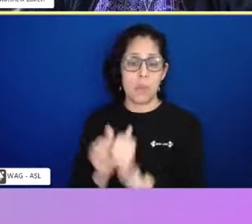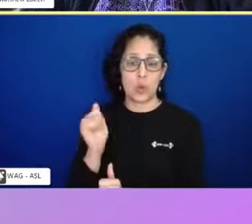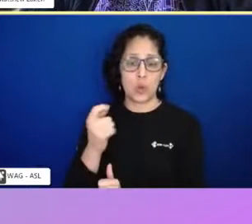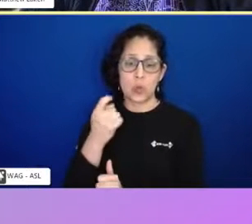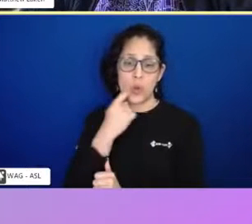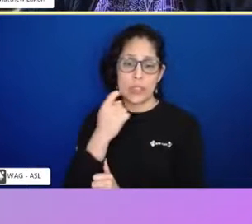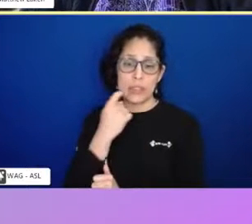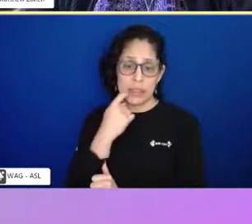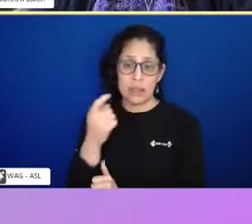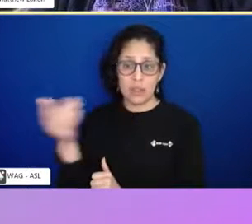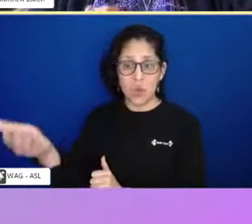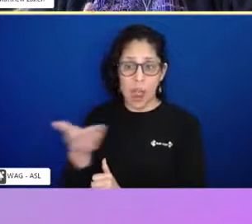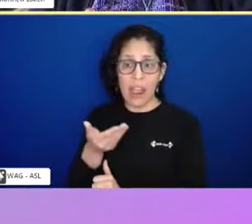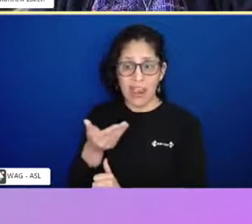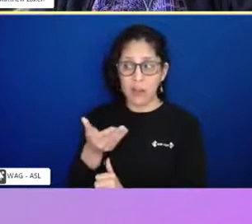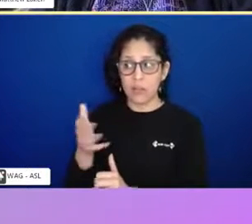anything, physical or digital.